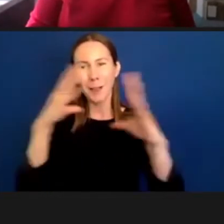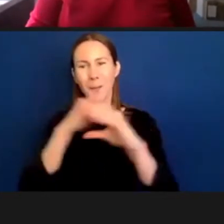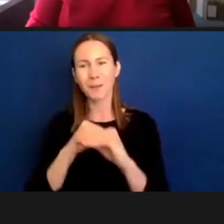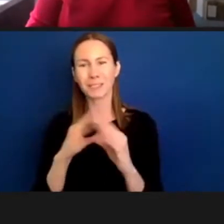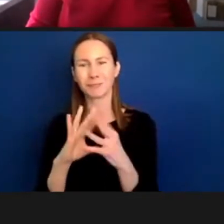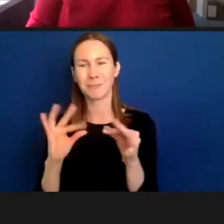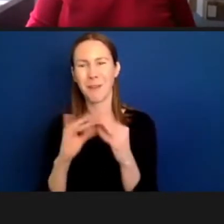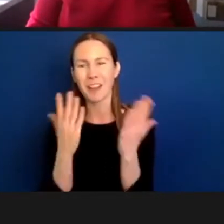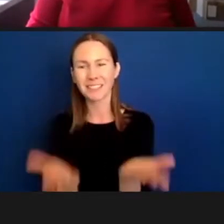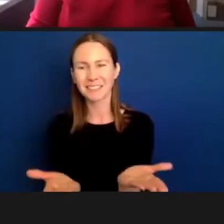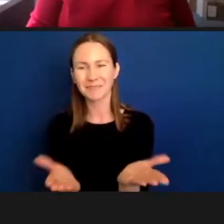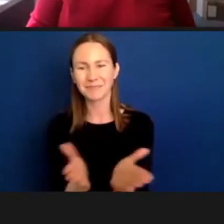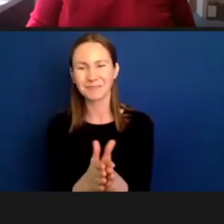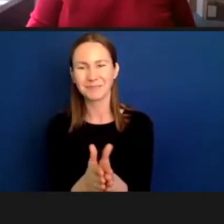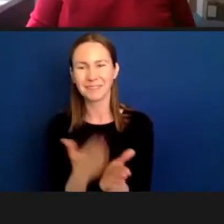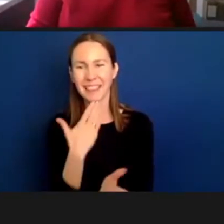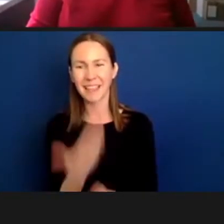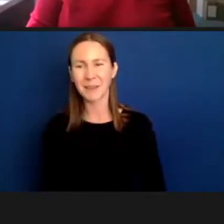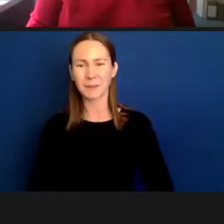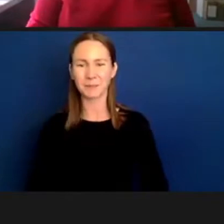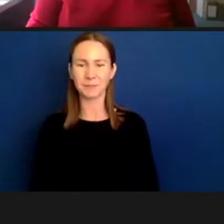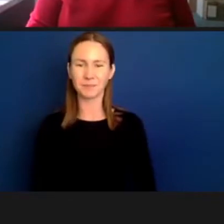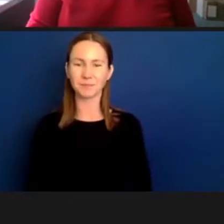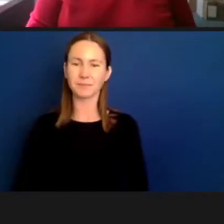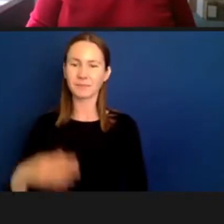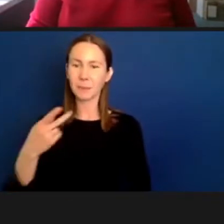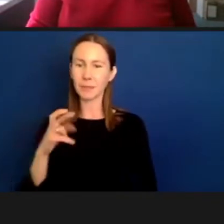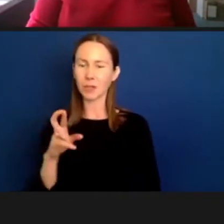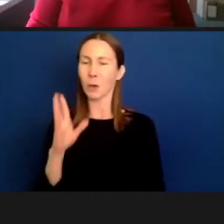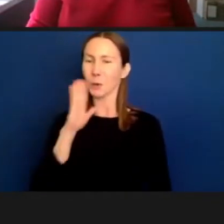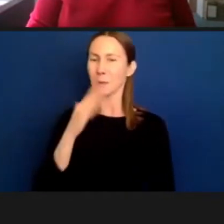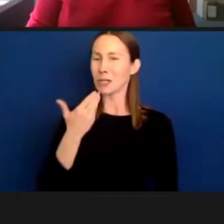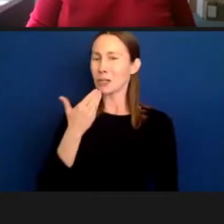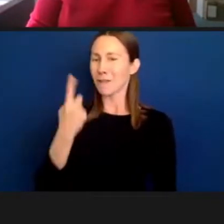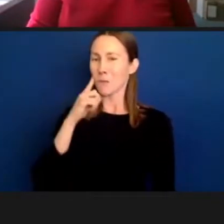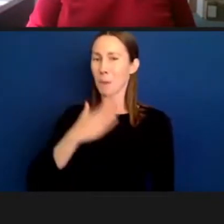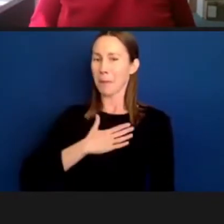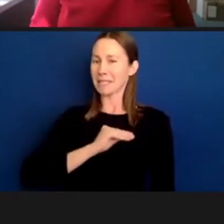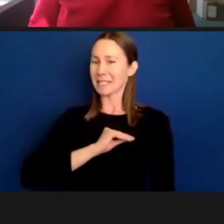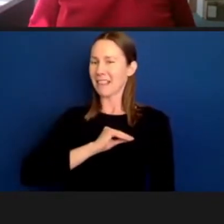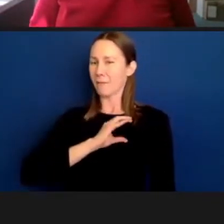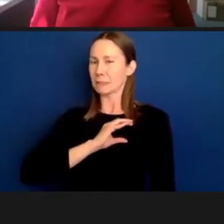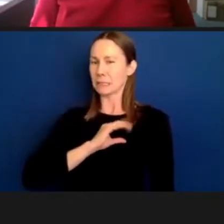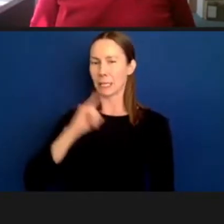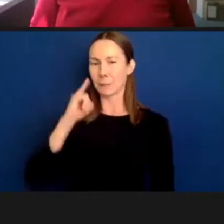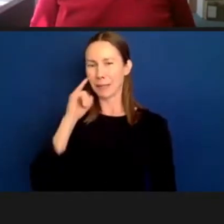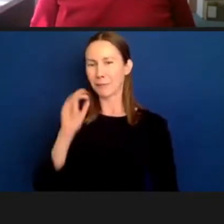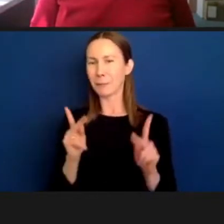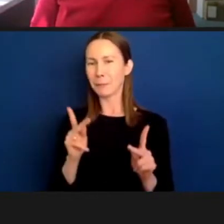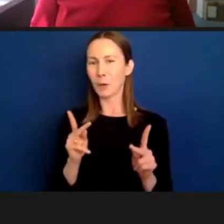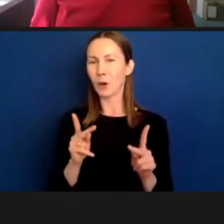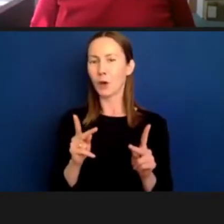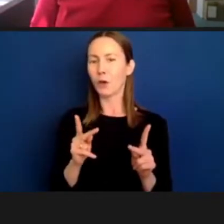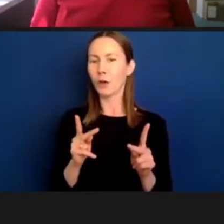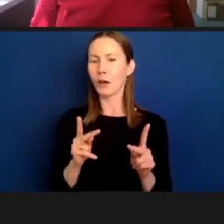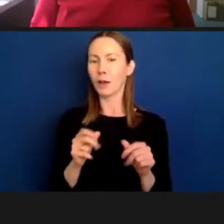Peter POULLOS: It would be so good for my self esteem if people just kept their browsers open.